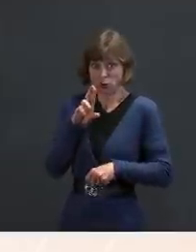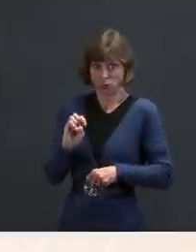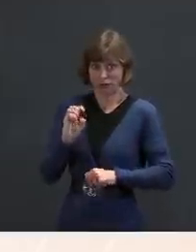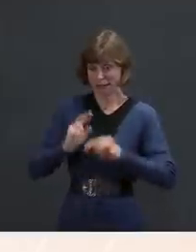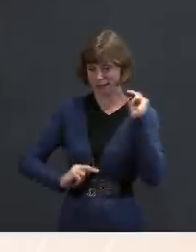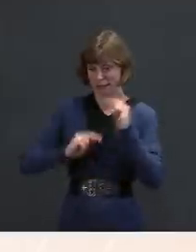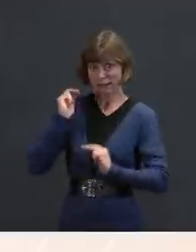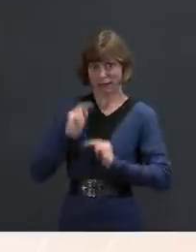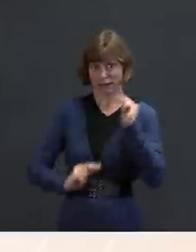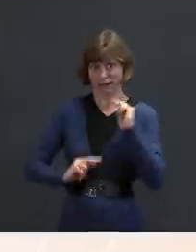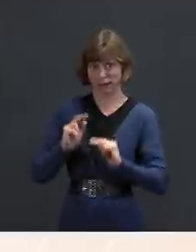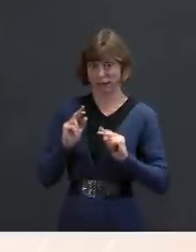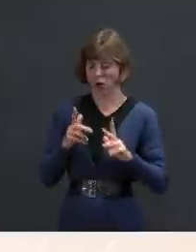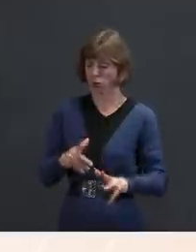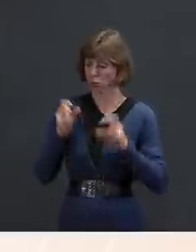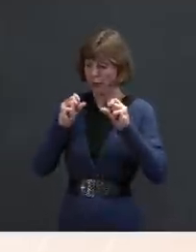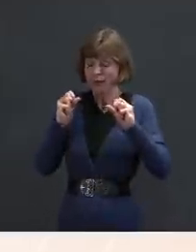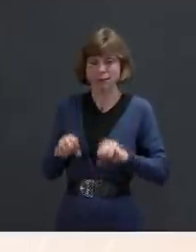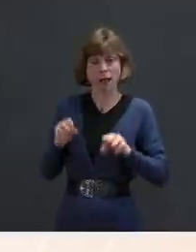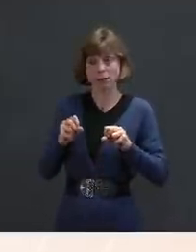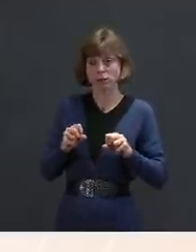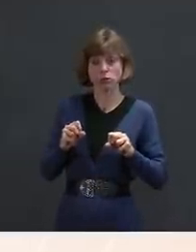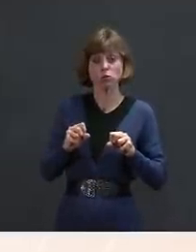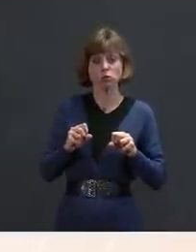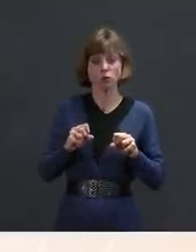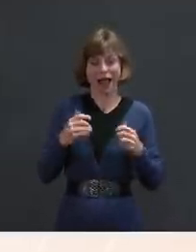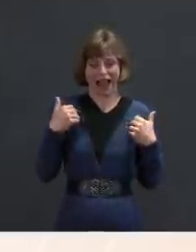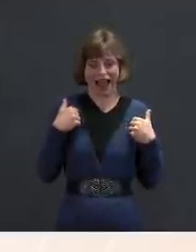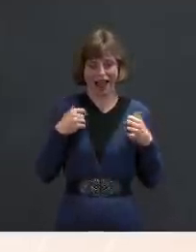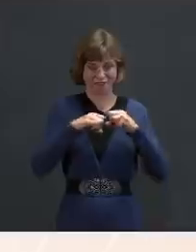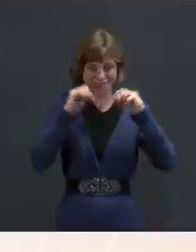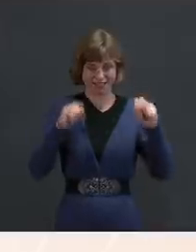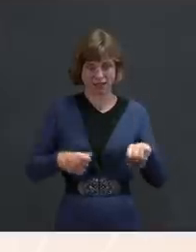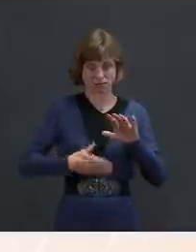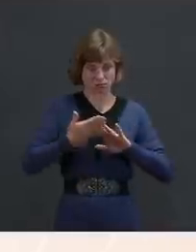a system so that they don't have to take the dangerous journey